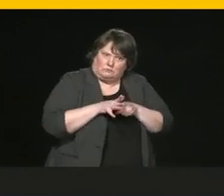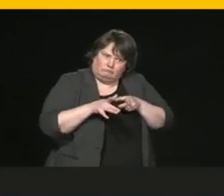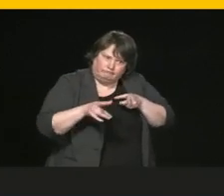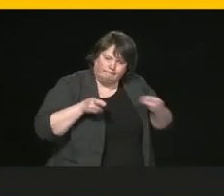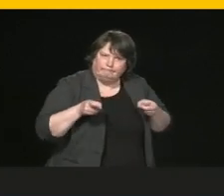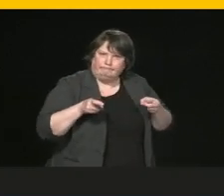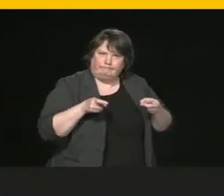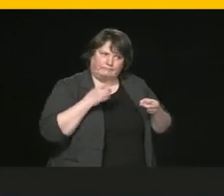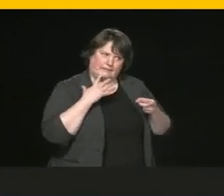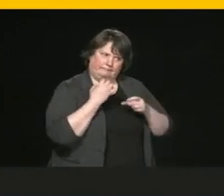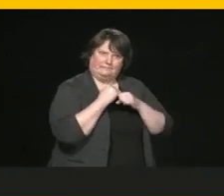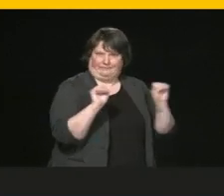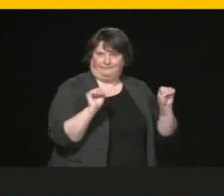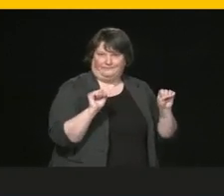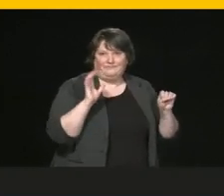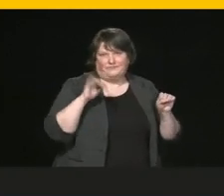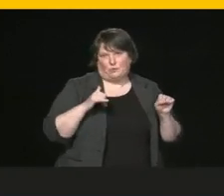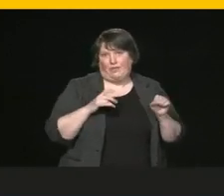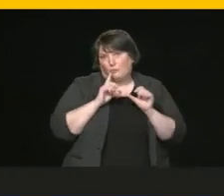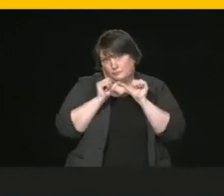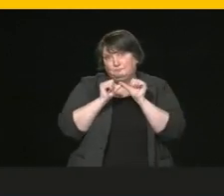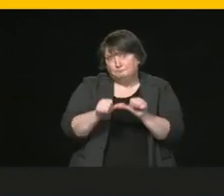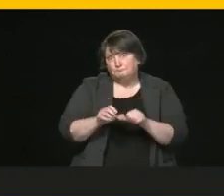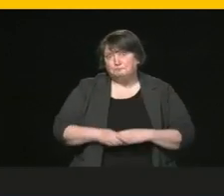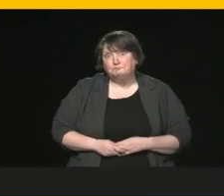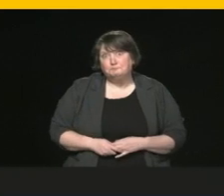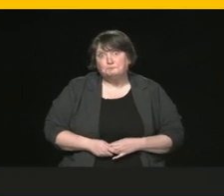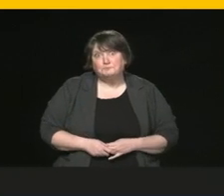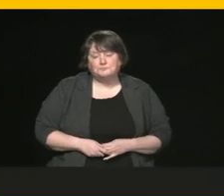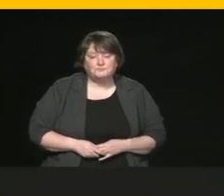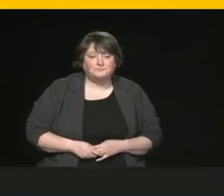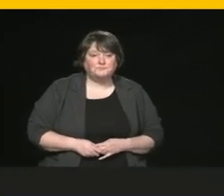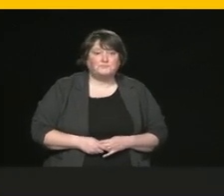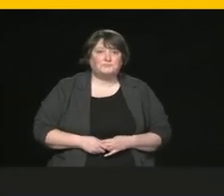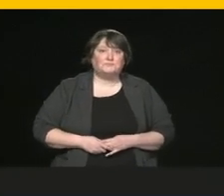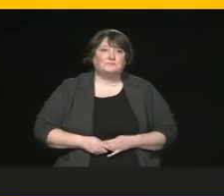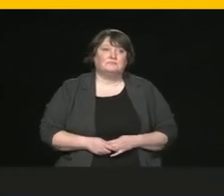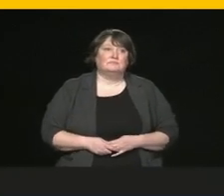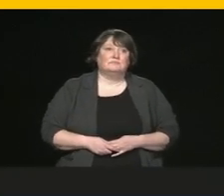EXPERTS TO DO EVERYTHING WE CAN TO NIGHT VIRUS AND KEEP CANADIANS SAFE AND PROTECTED.